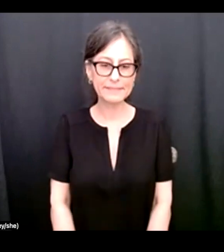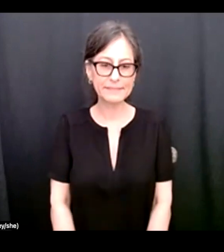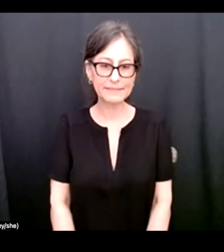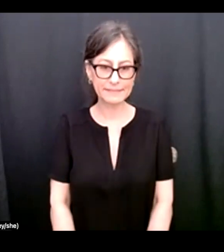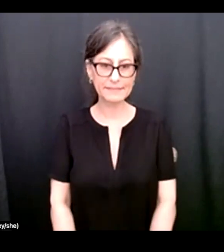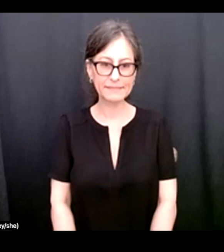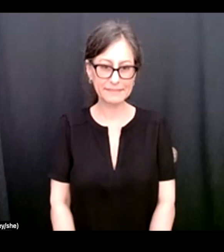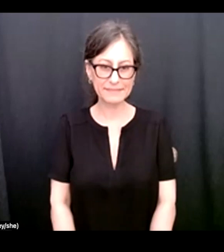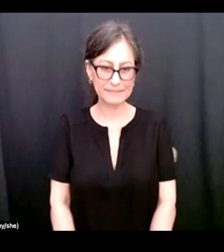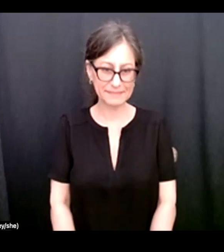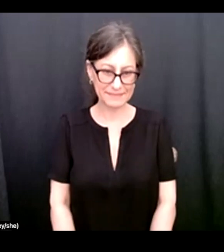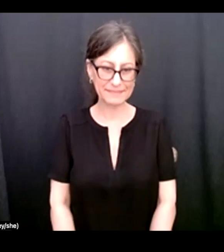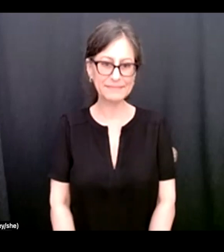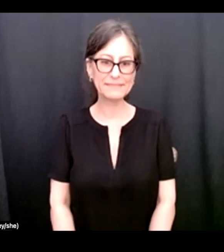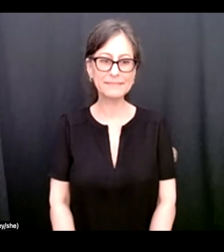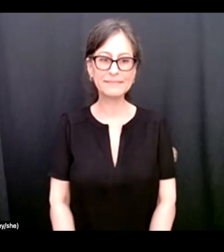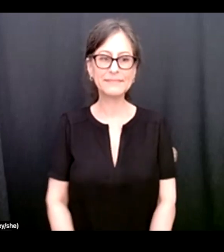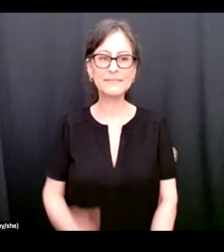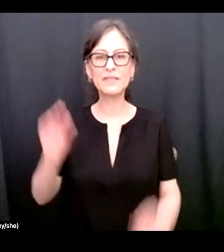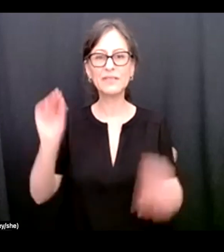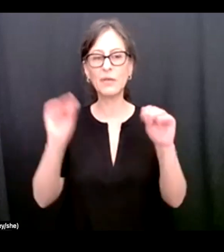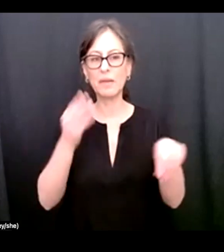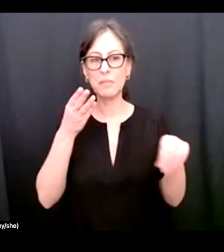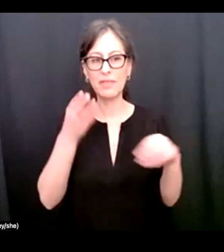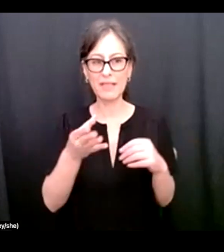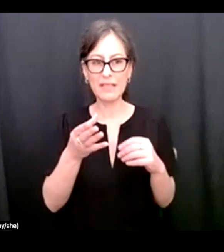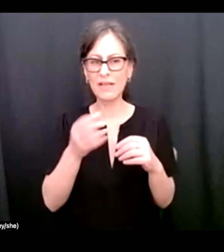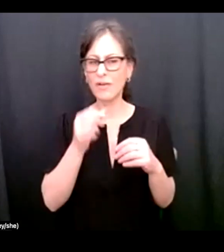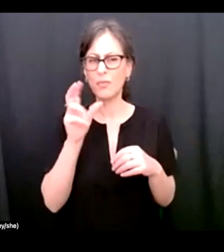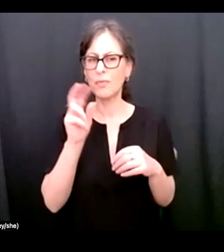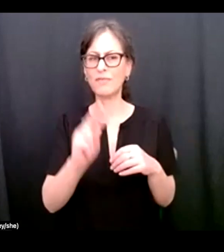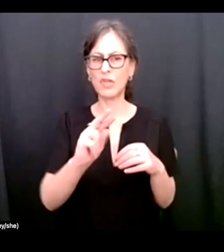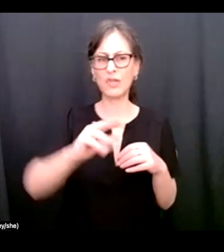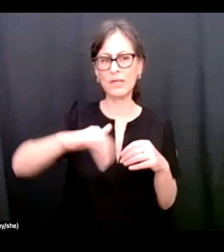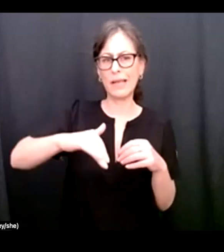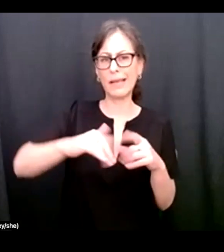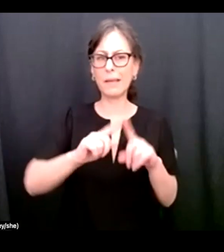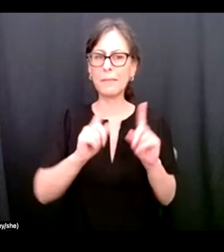so what I put in the chat, you don't have to look at it just yet. But um, the so we're gonna walk